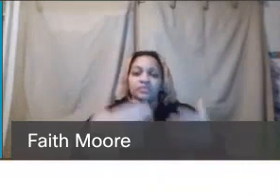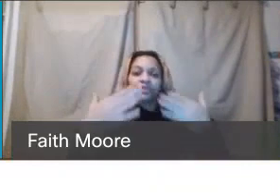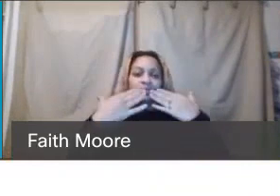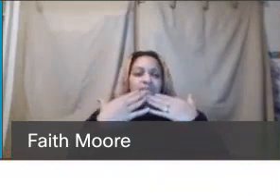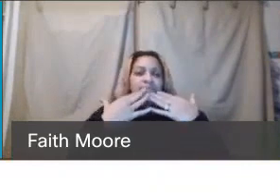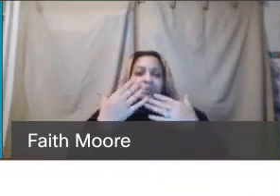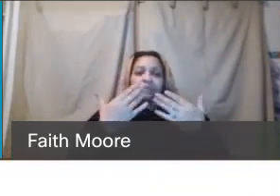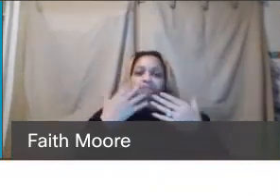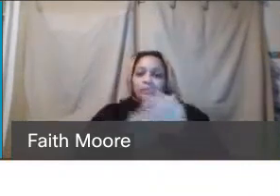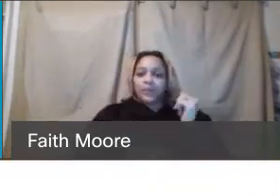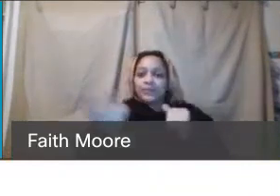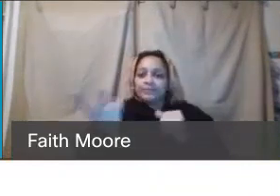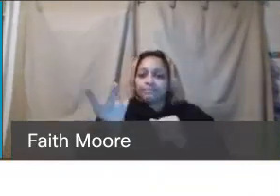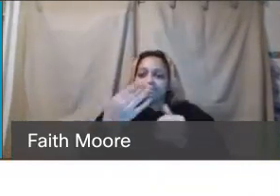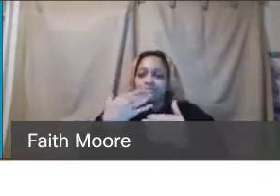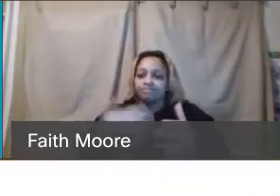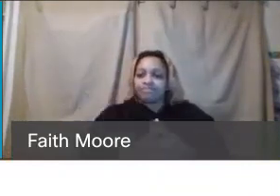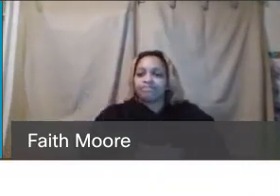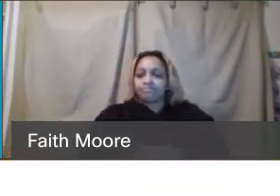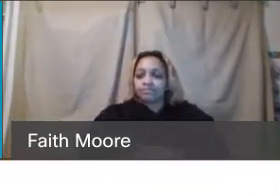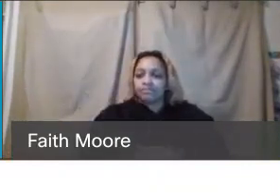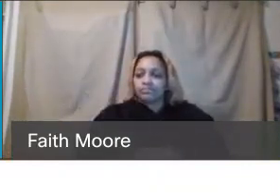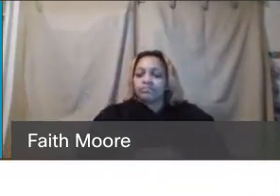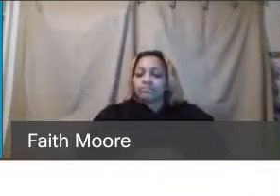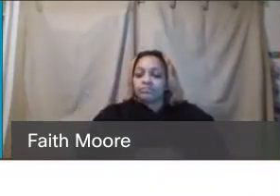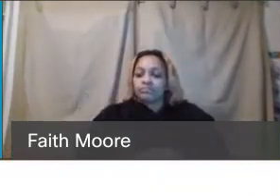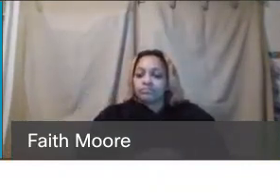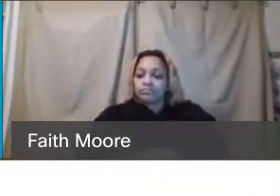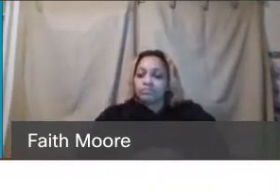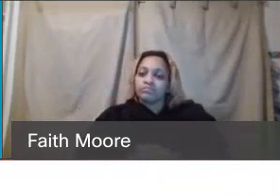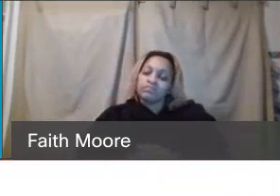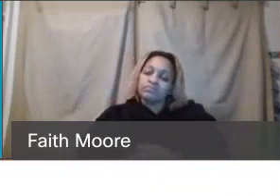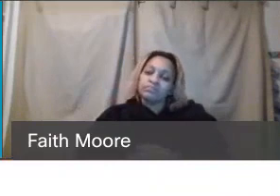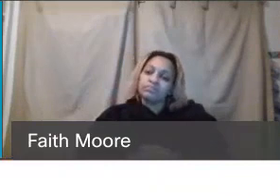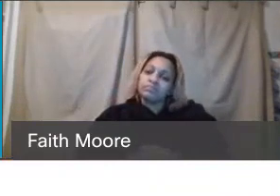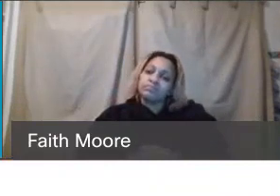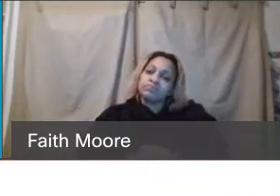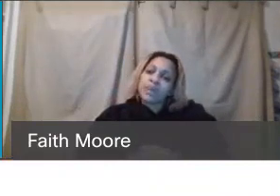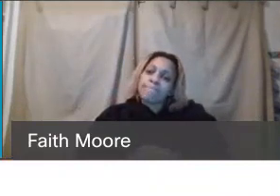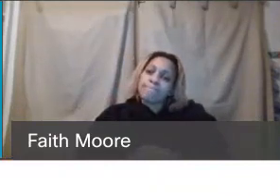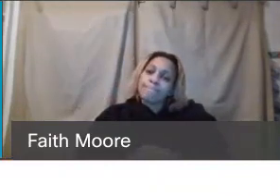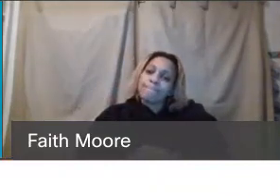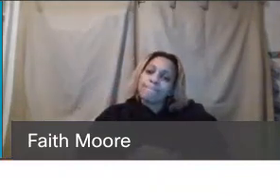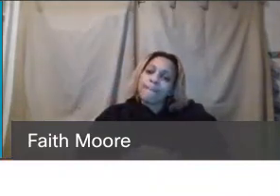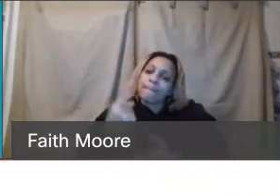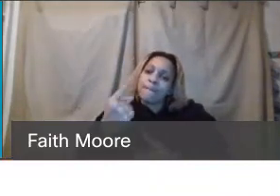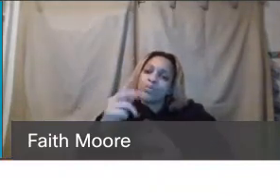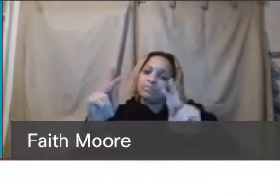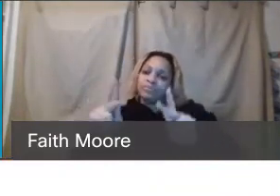If a person who.